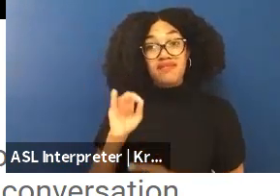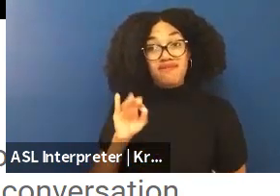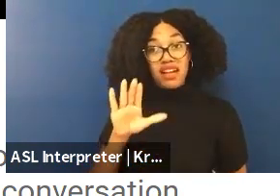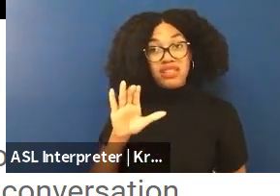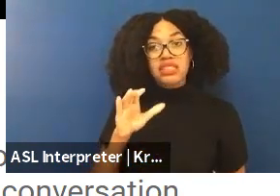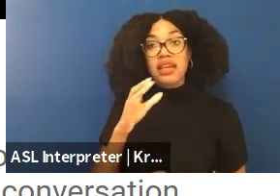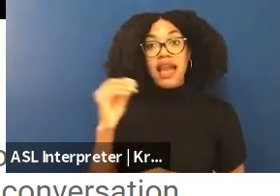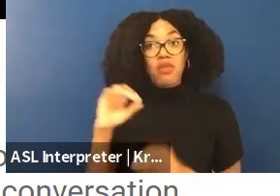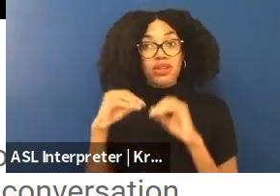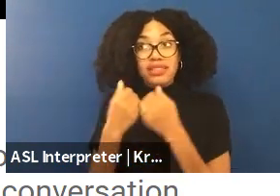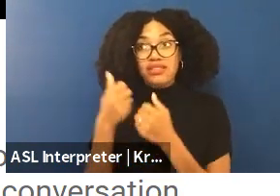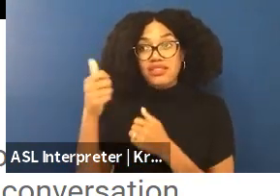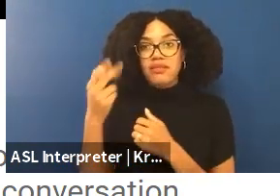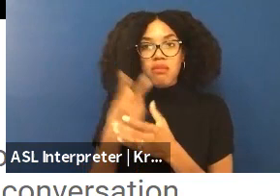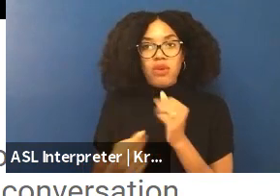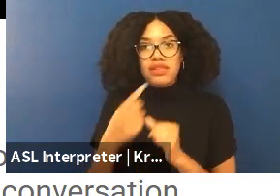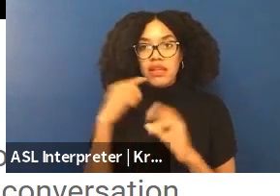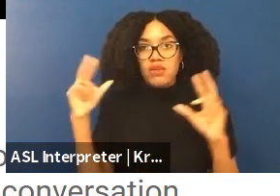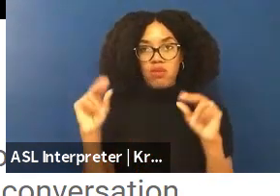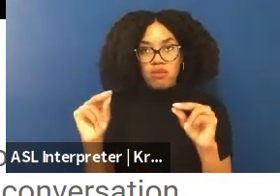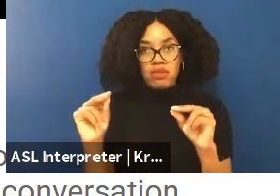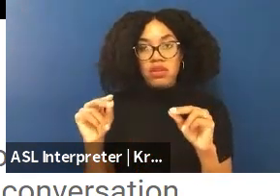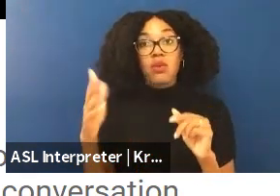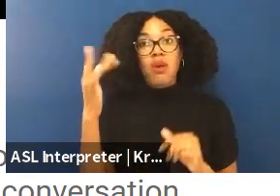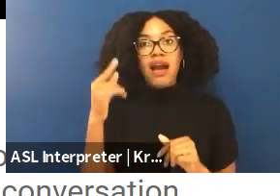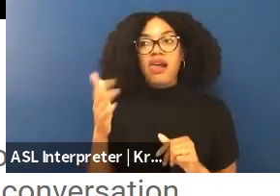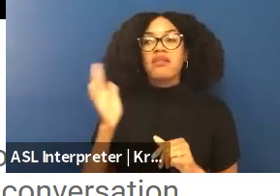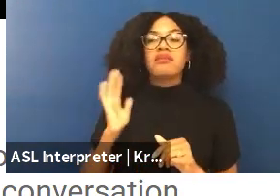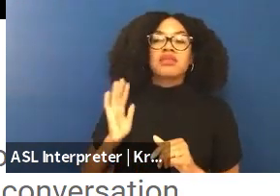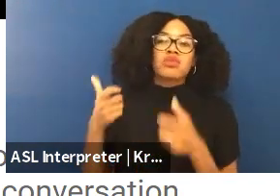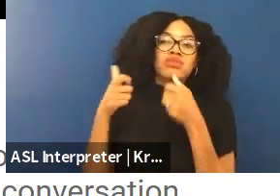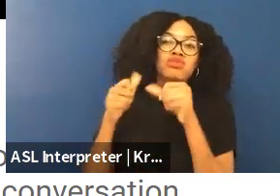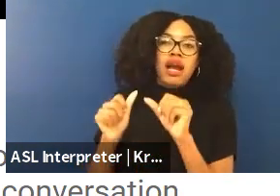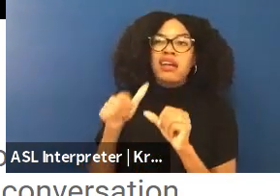because we've tried that before and it didn't work." And even though we might have ideas